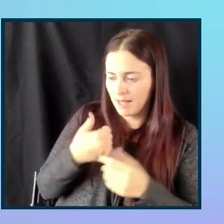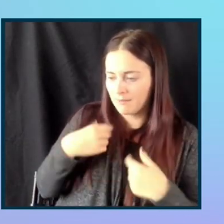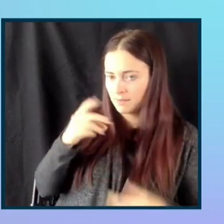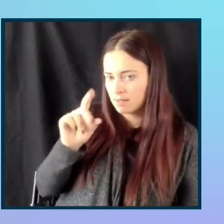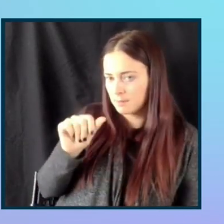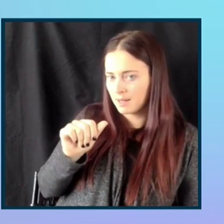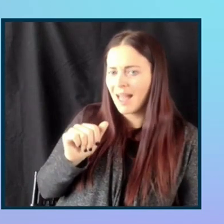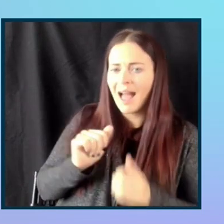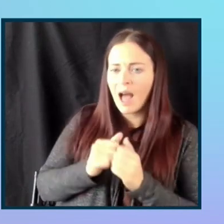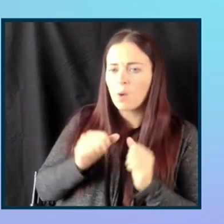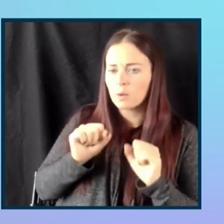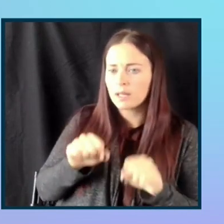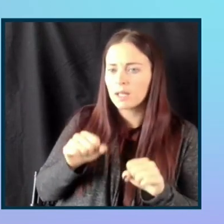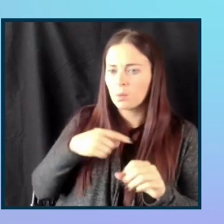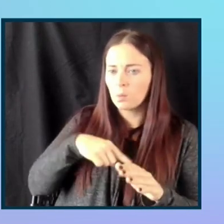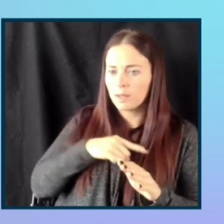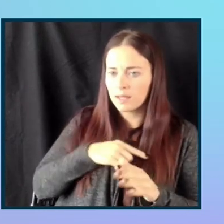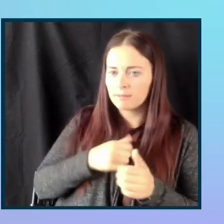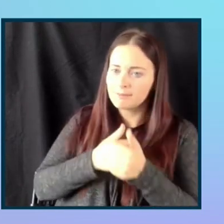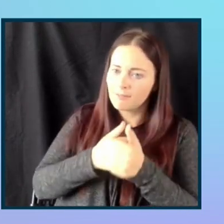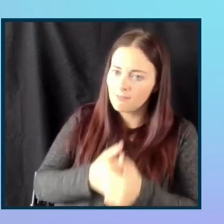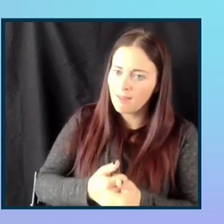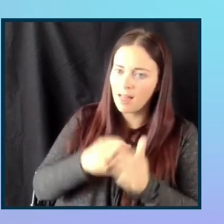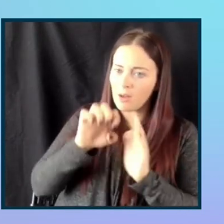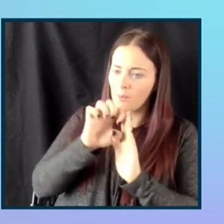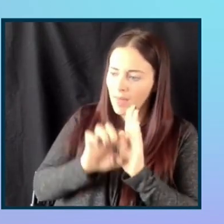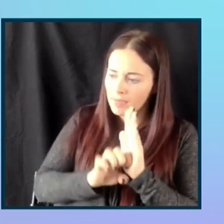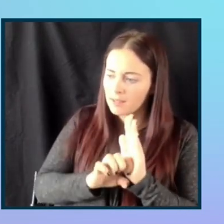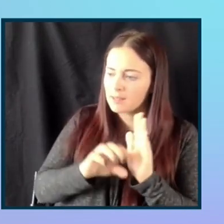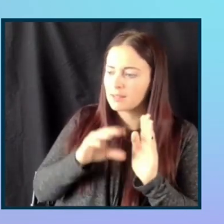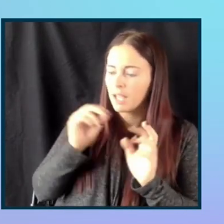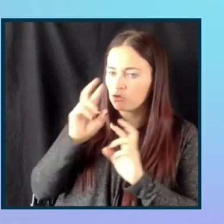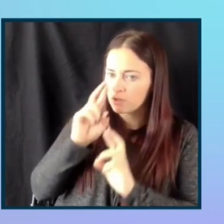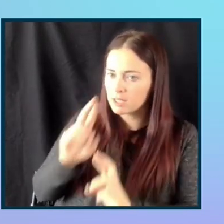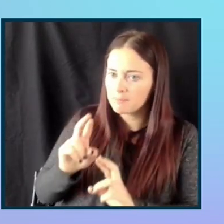gather data on people with disabilities?" This person's in the United States.